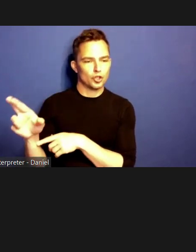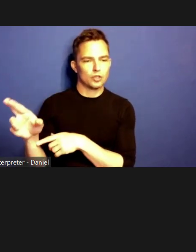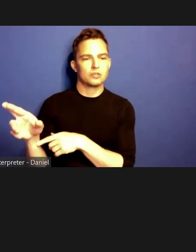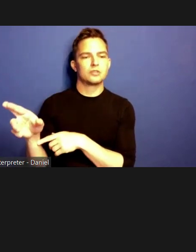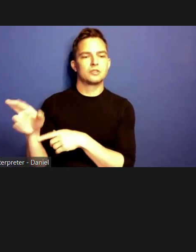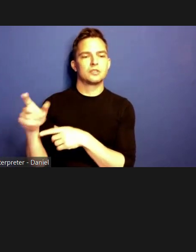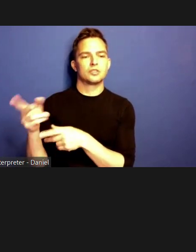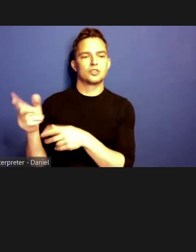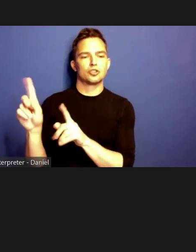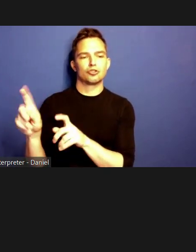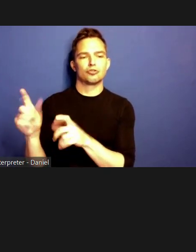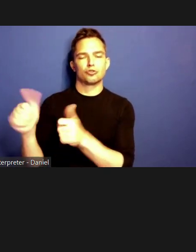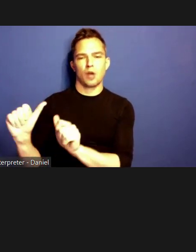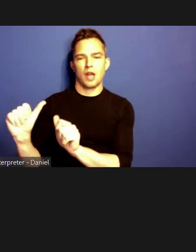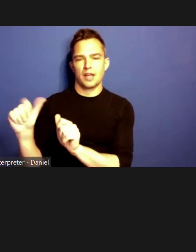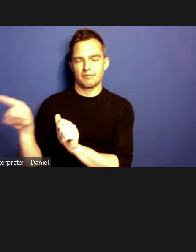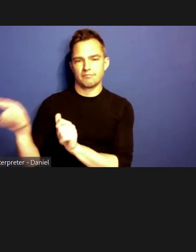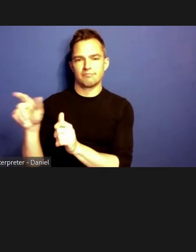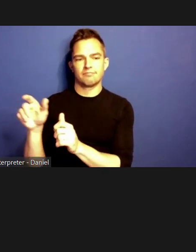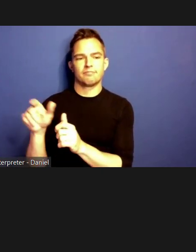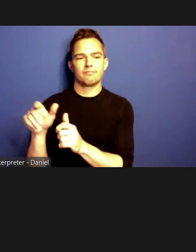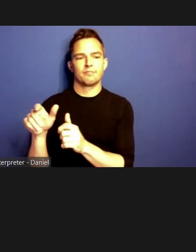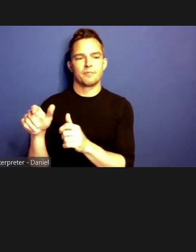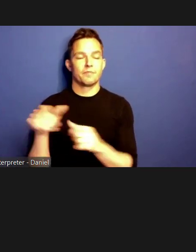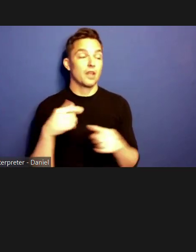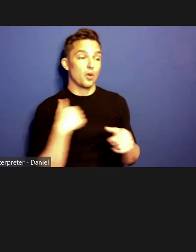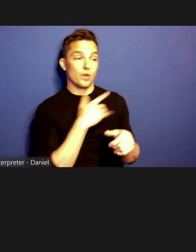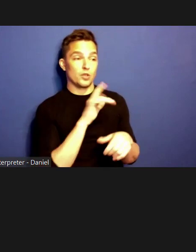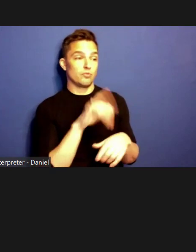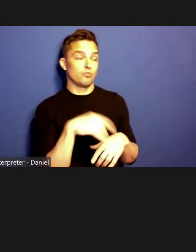And we do that all the time.